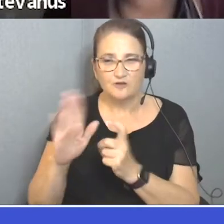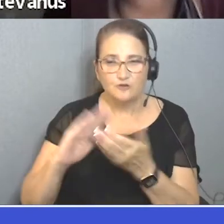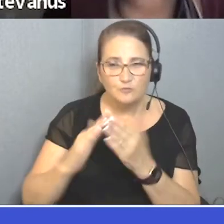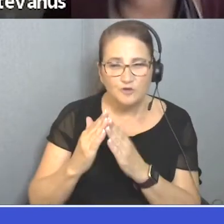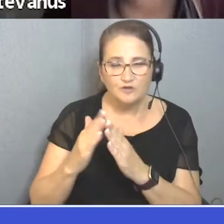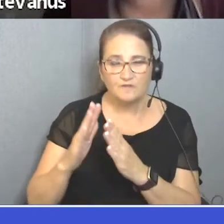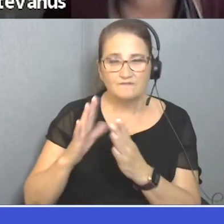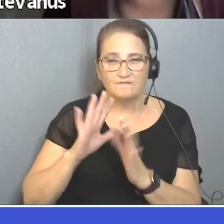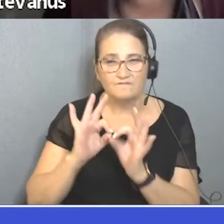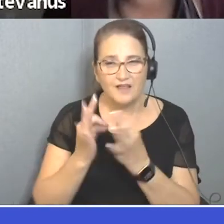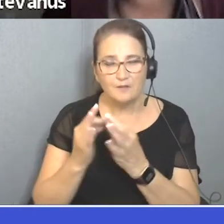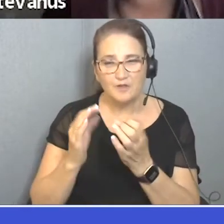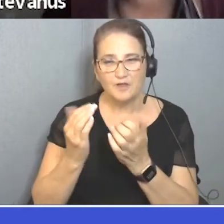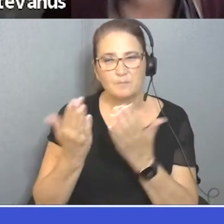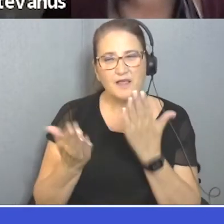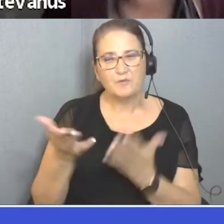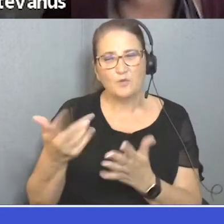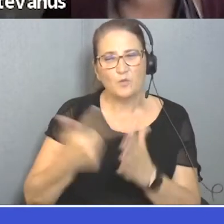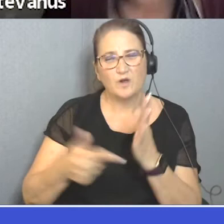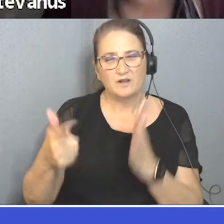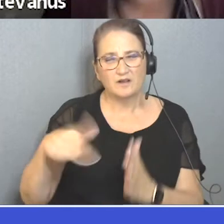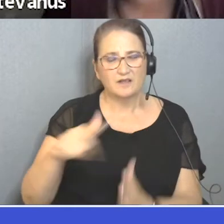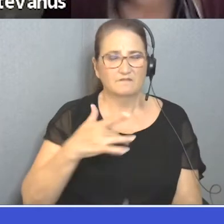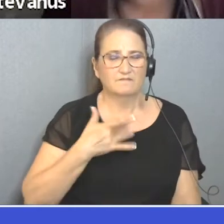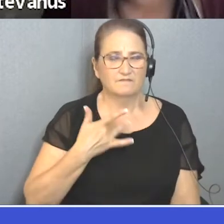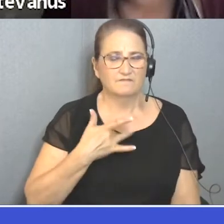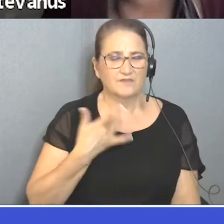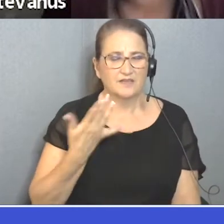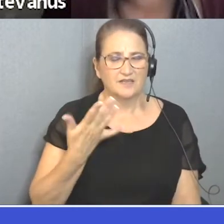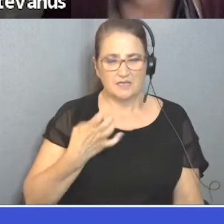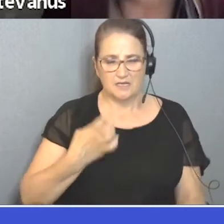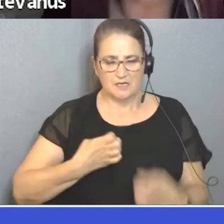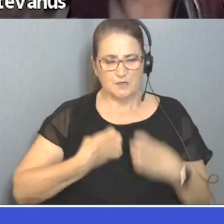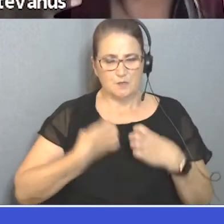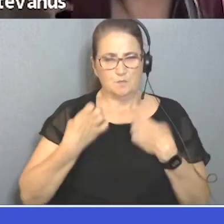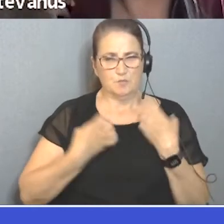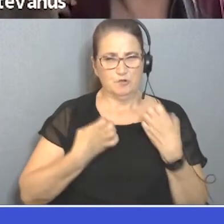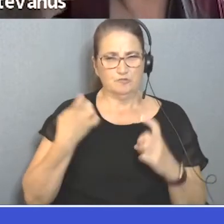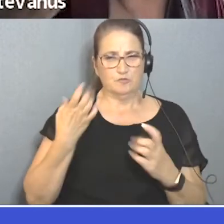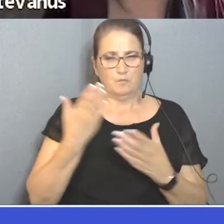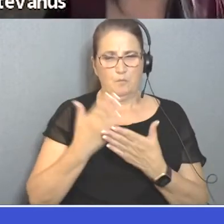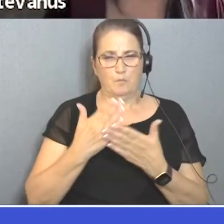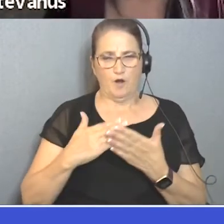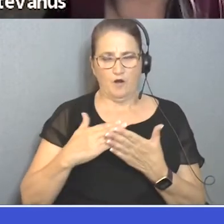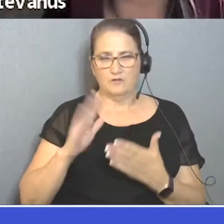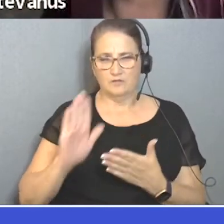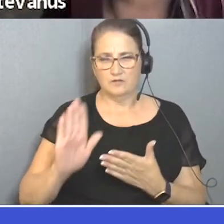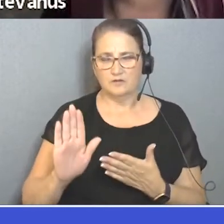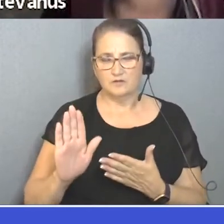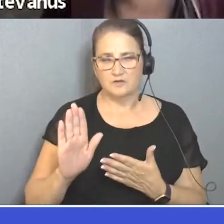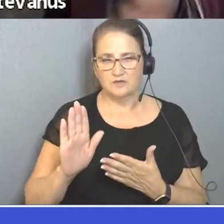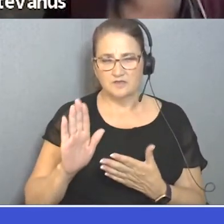What might they be feeling? What is that emotional state of your